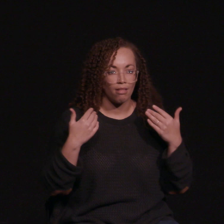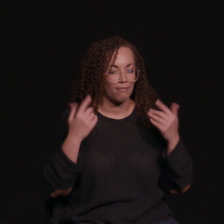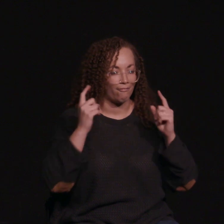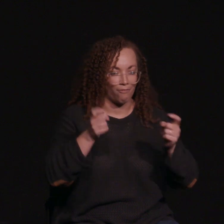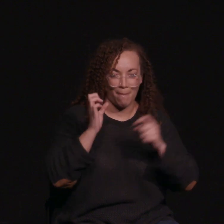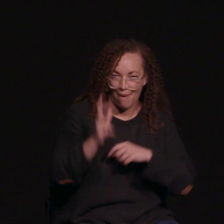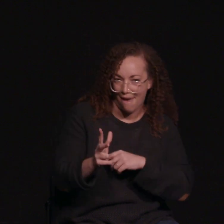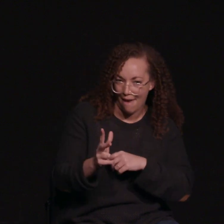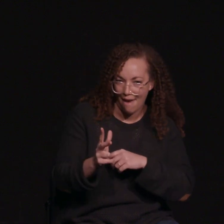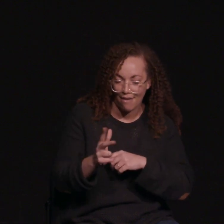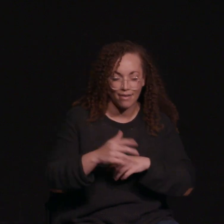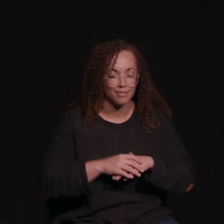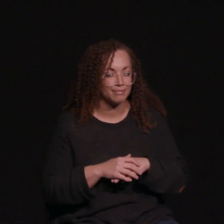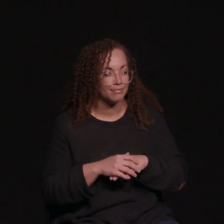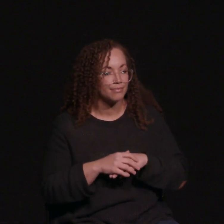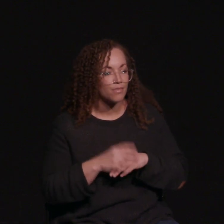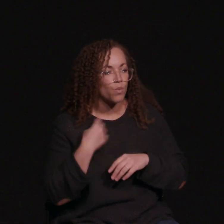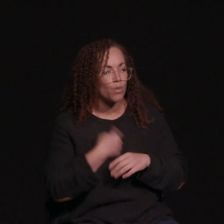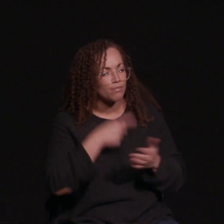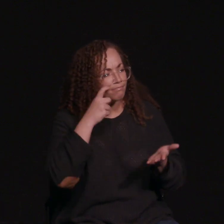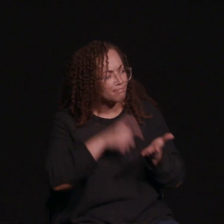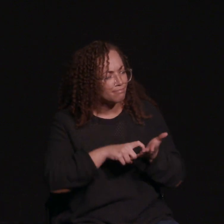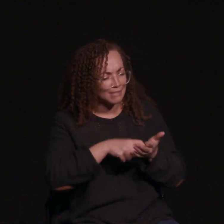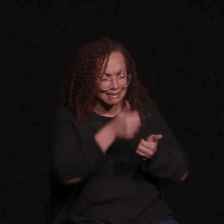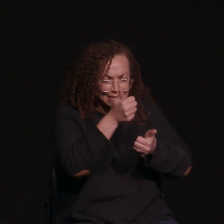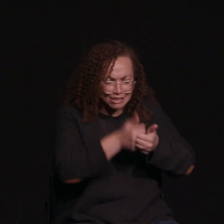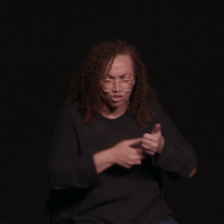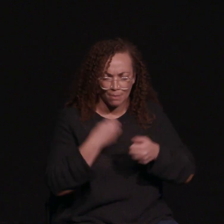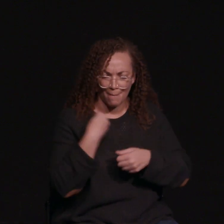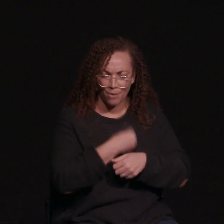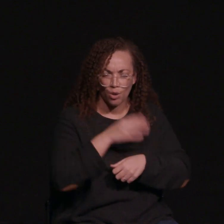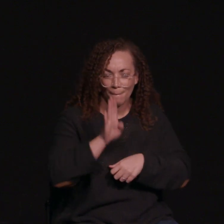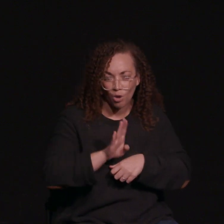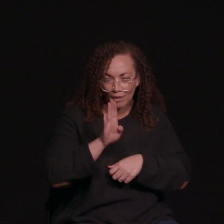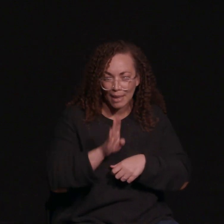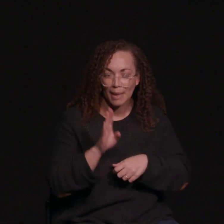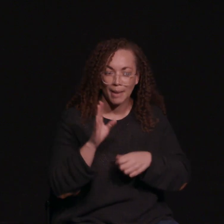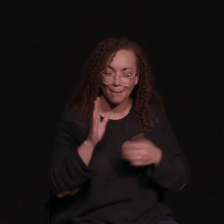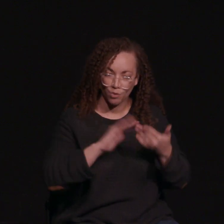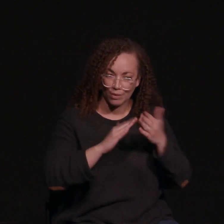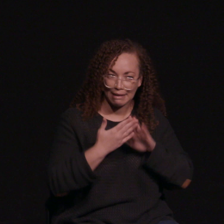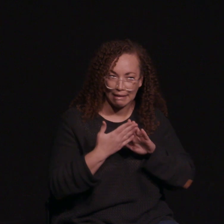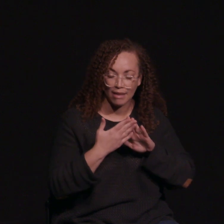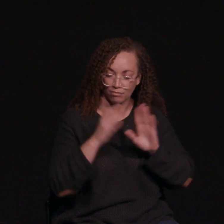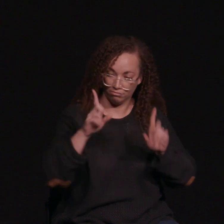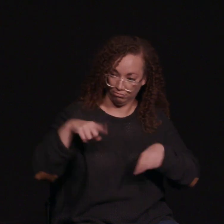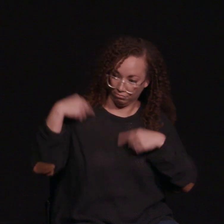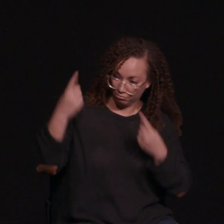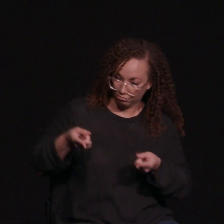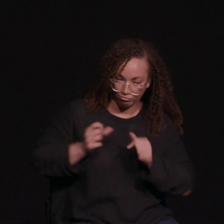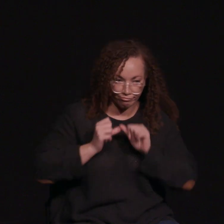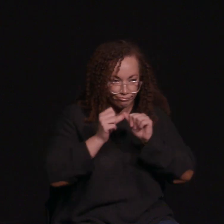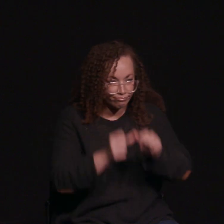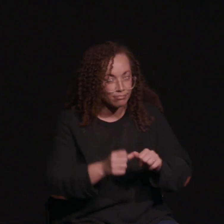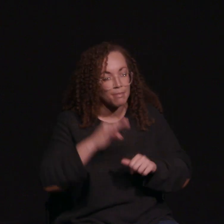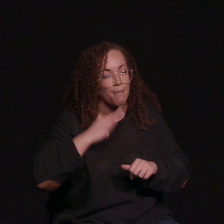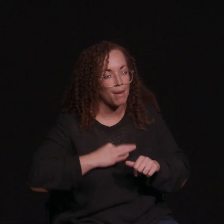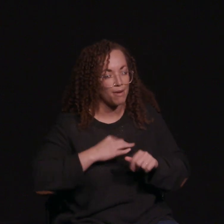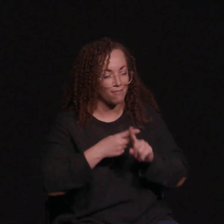We recognize that every member of the Berkeley community has and continues to benefit from the use and occupation of this